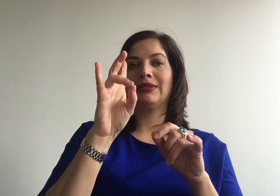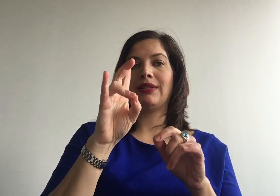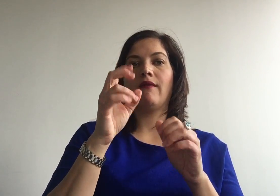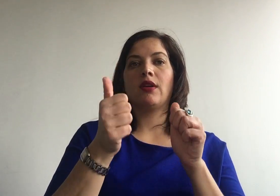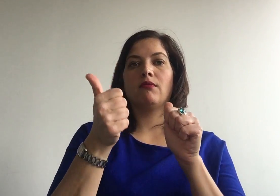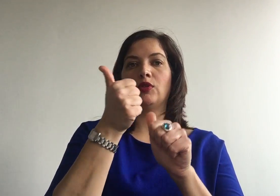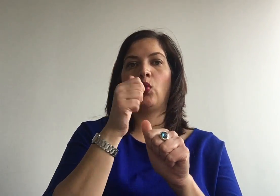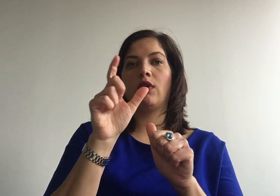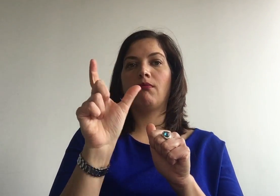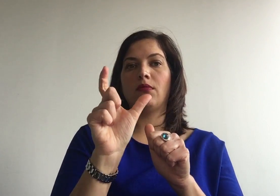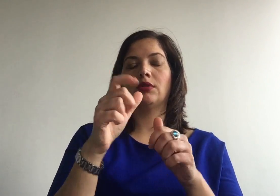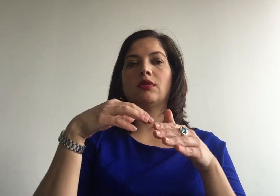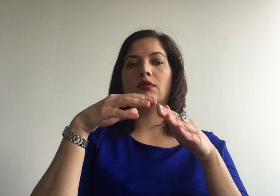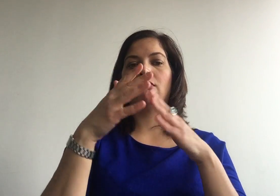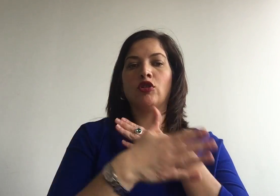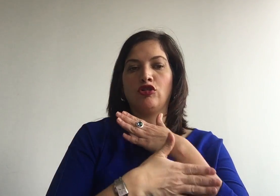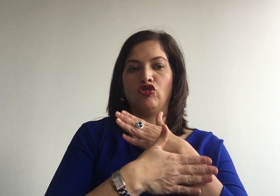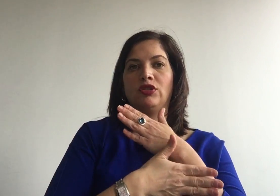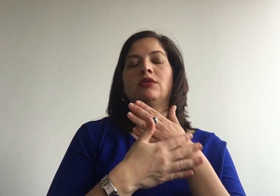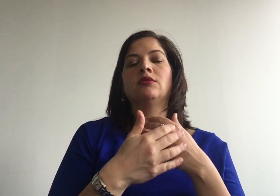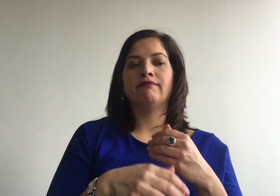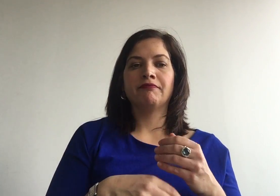to enter the U.S.